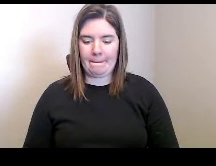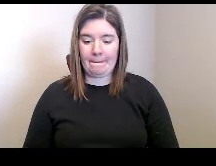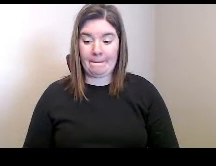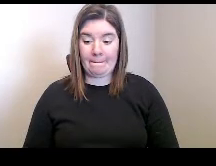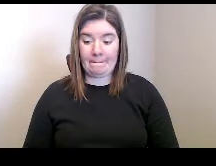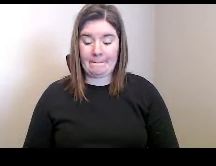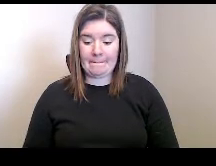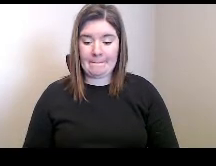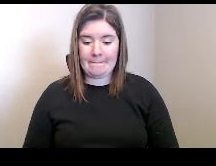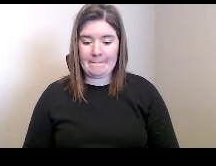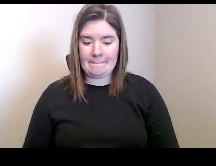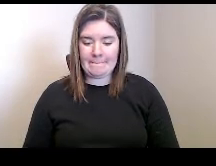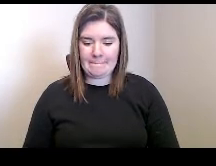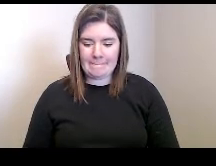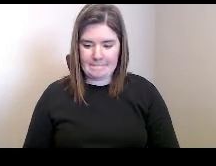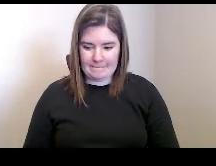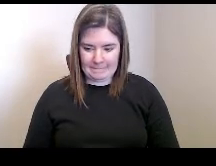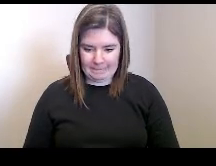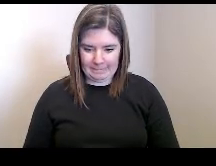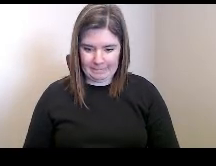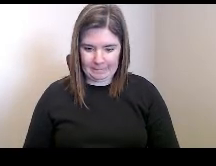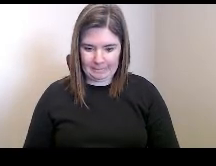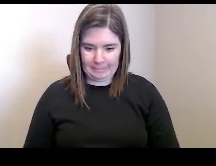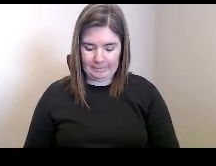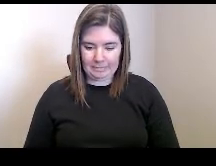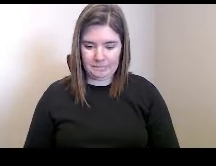So, if you are using a mouse, one of the things that you can do--